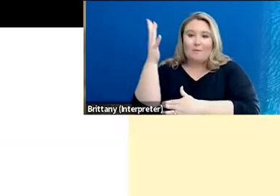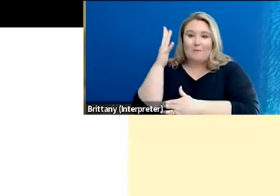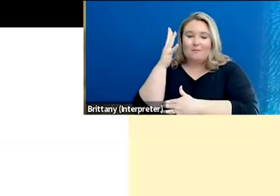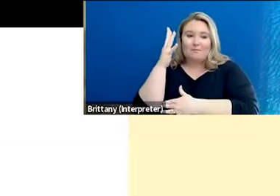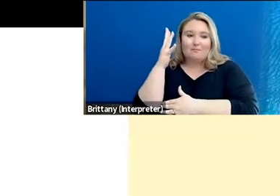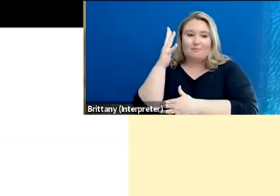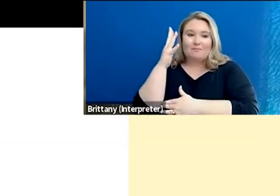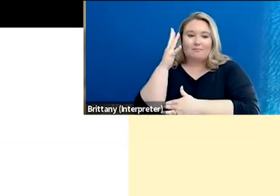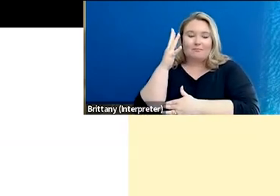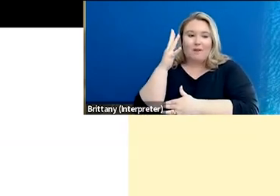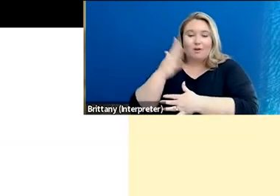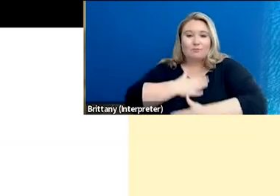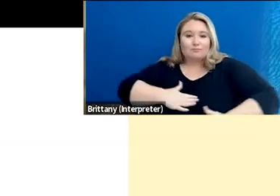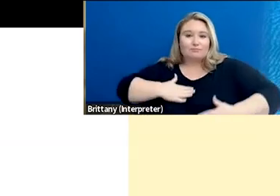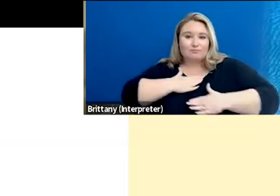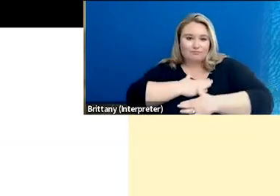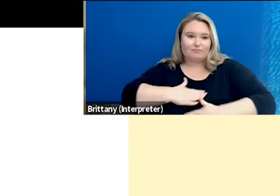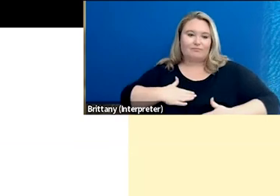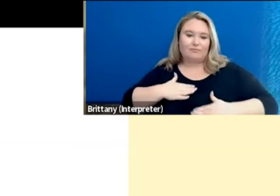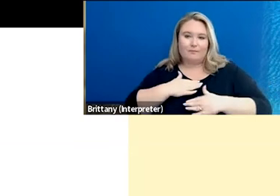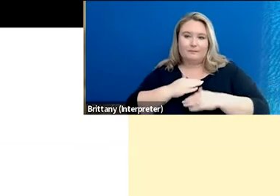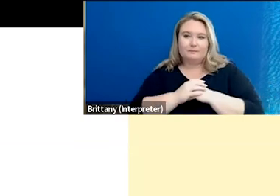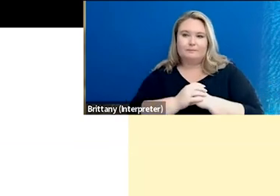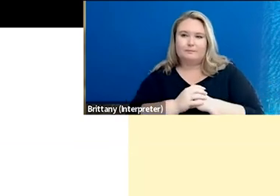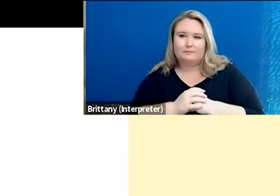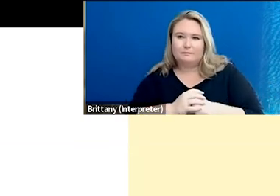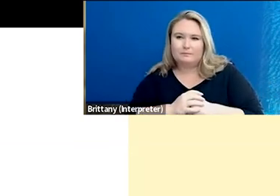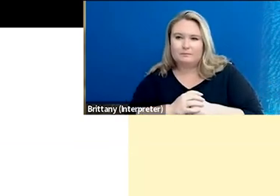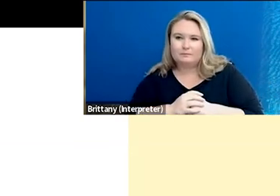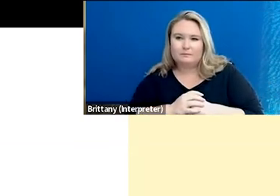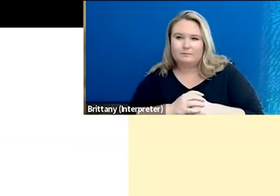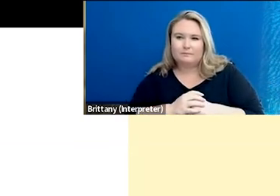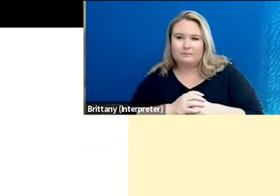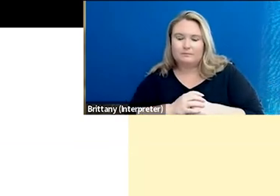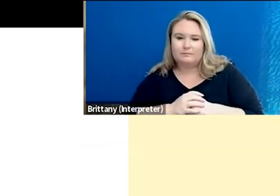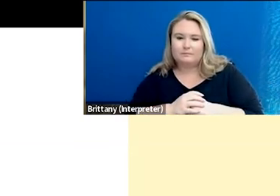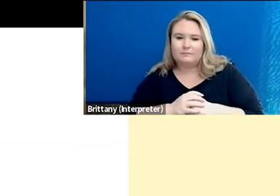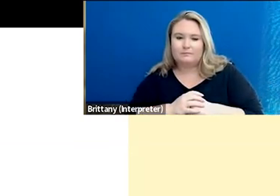And we also have at these age-friendly parks, not only do we have equipment